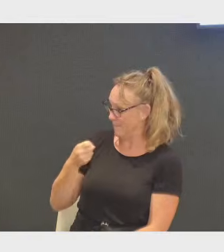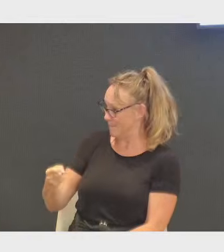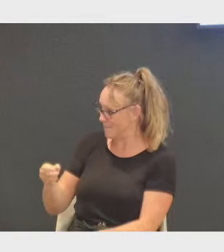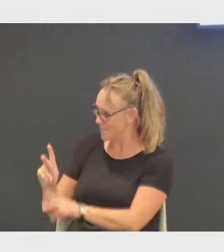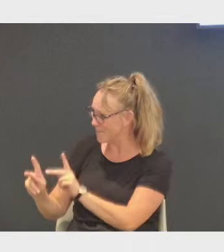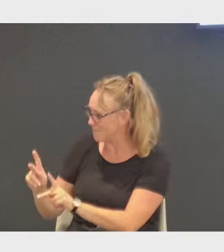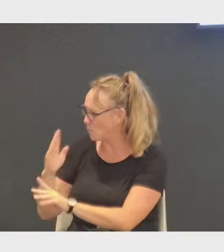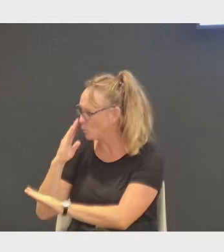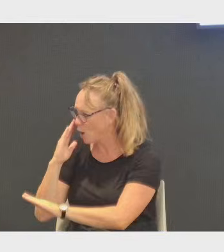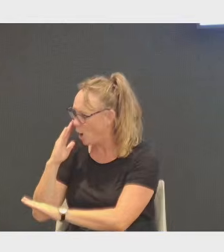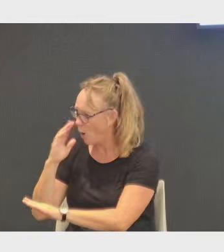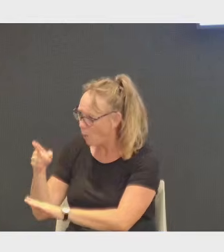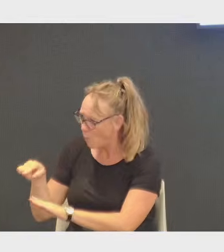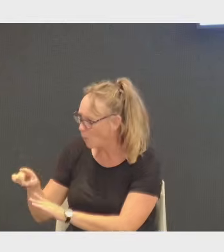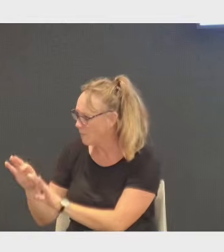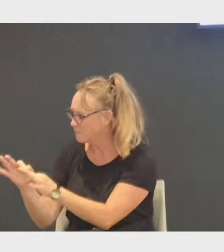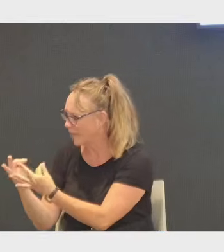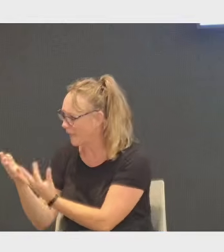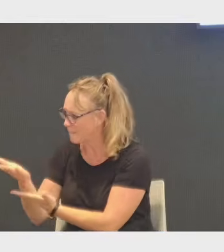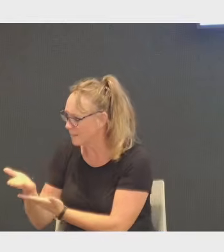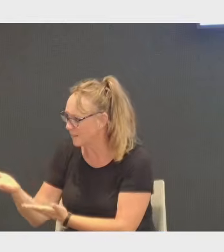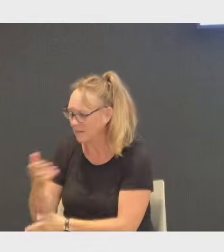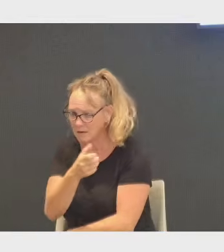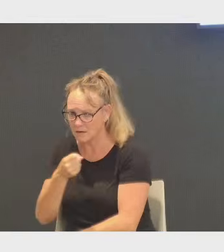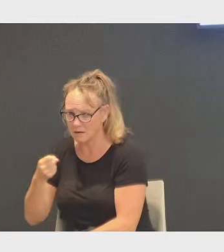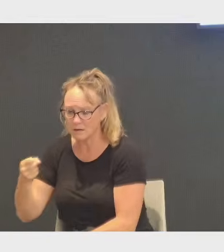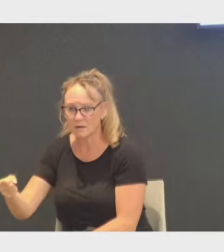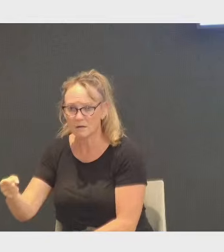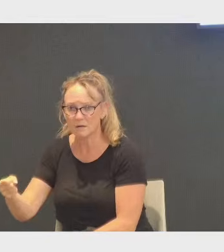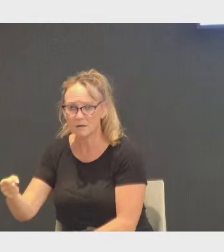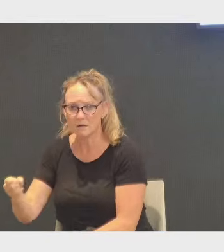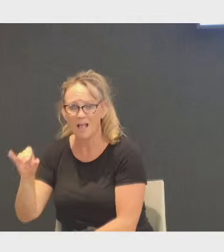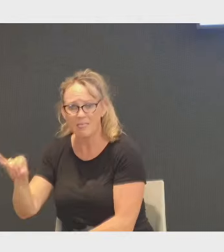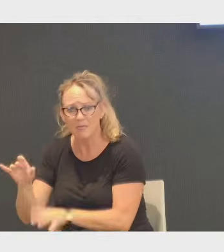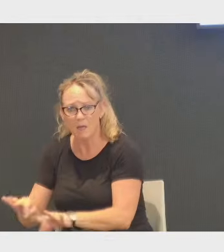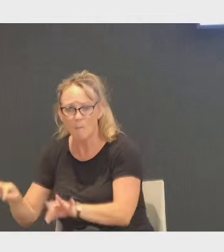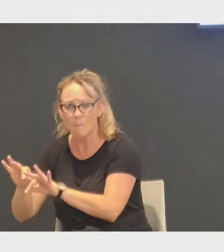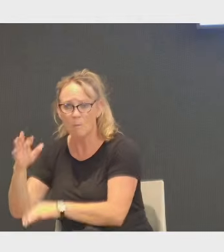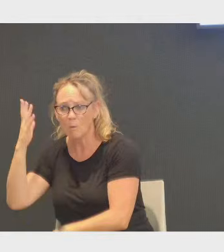that the research on that has shown it improves stability and family connections for those kids.